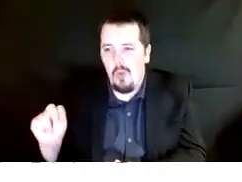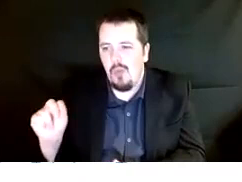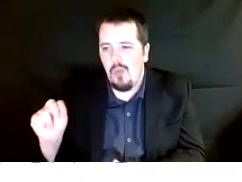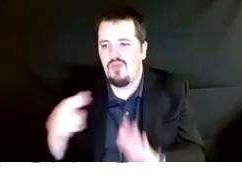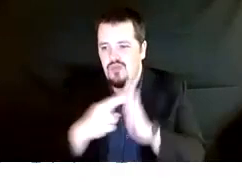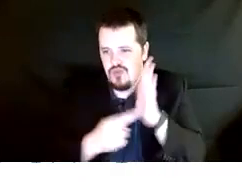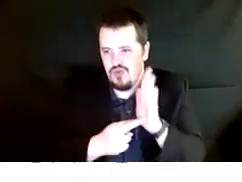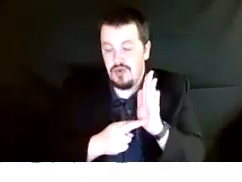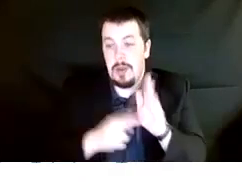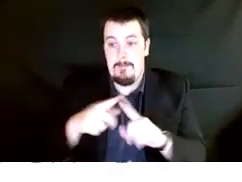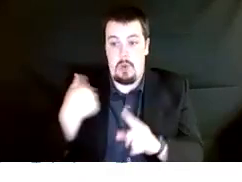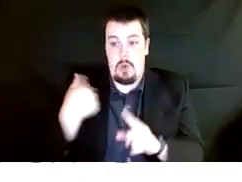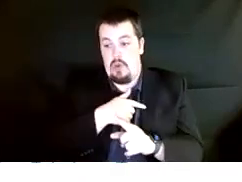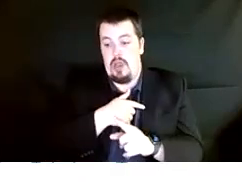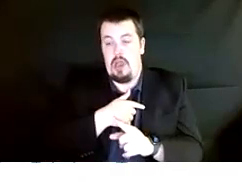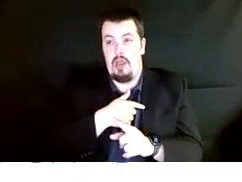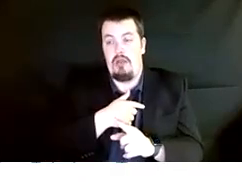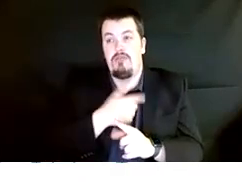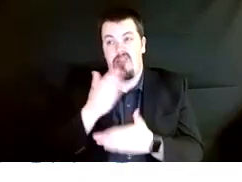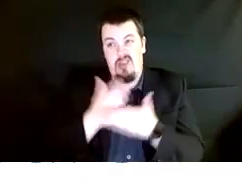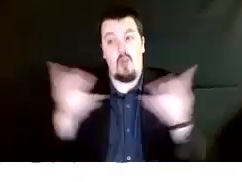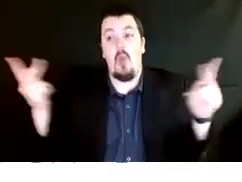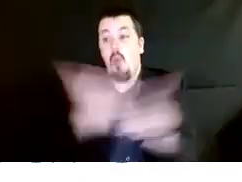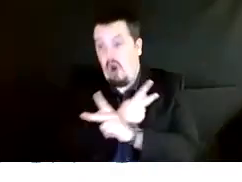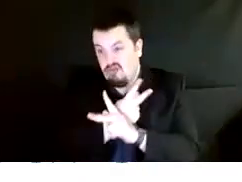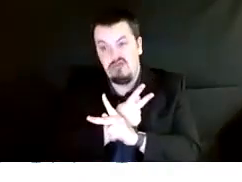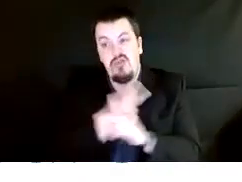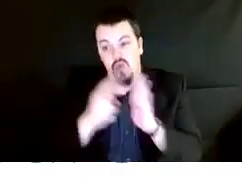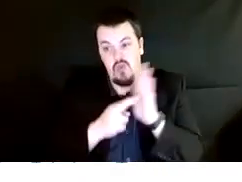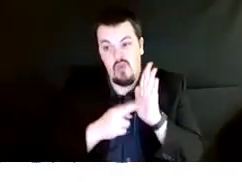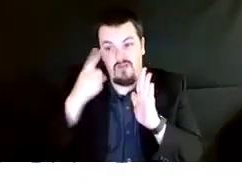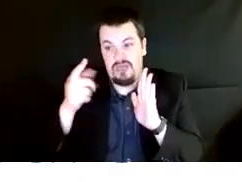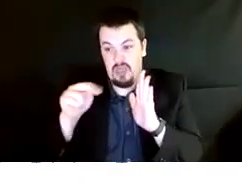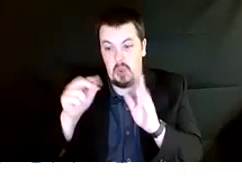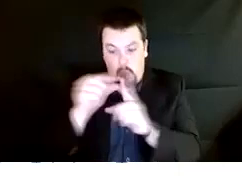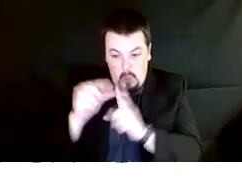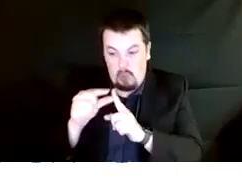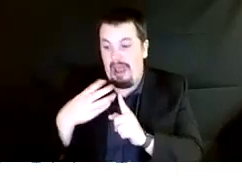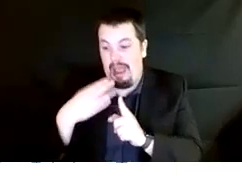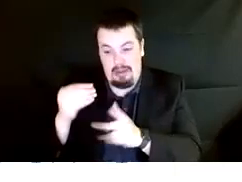we were among probably some of the worst as far as the wording and the discriminatory piece of